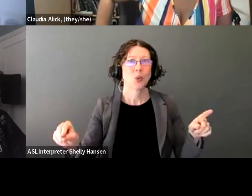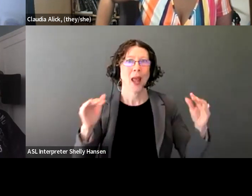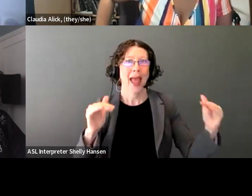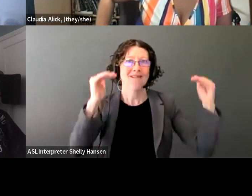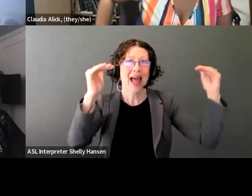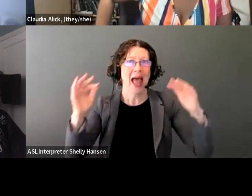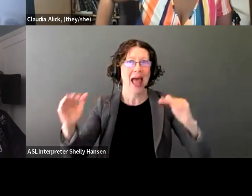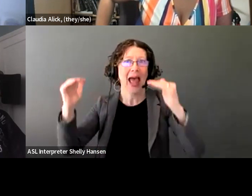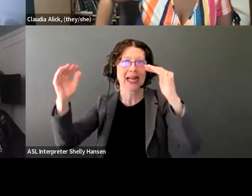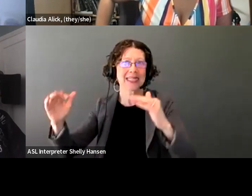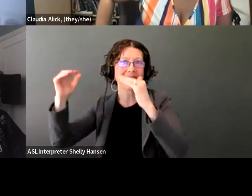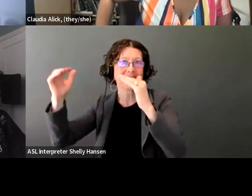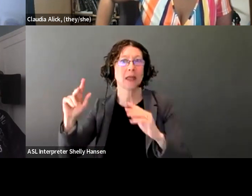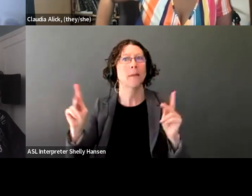their own abilities evolve.